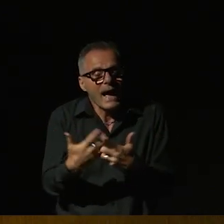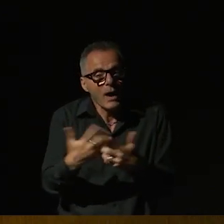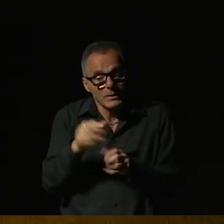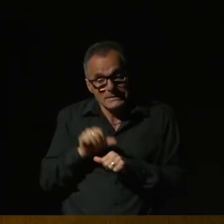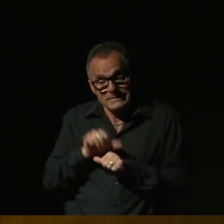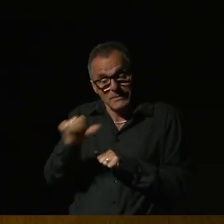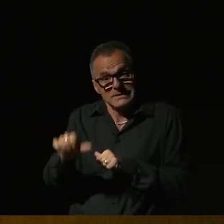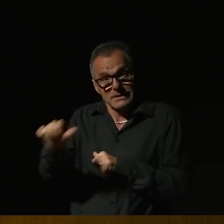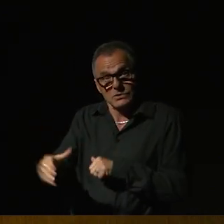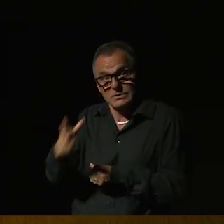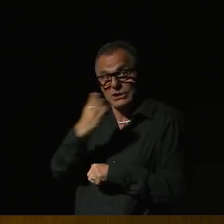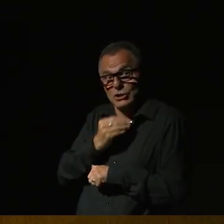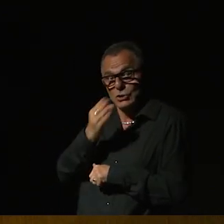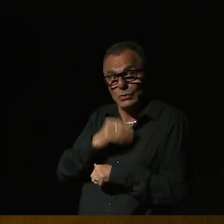used to be used as working tools.